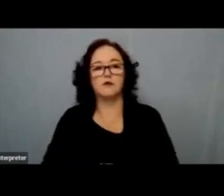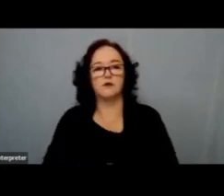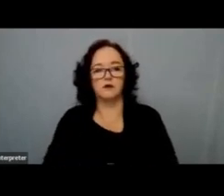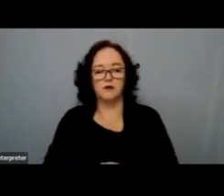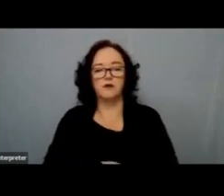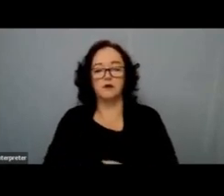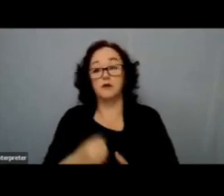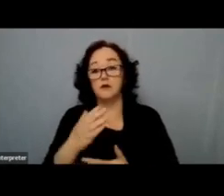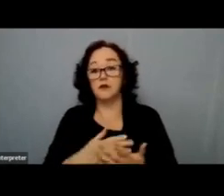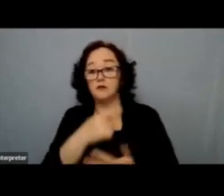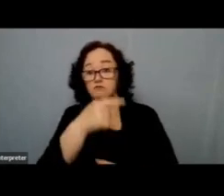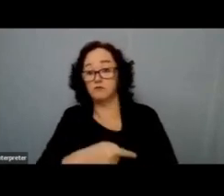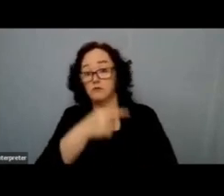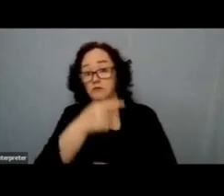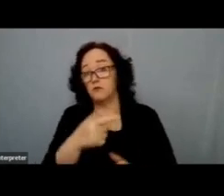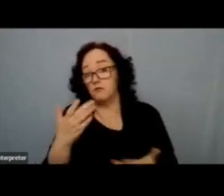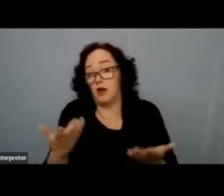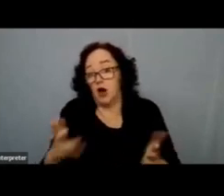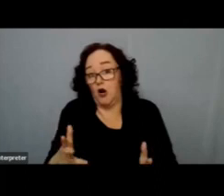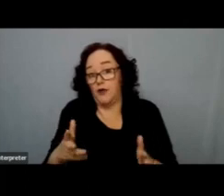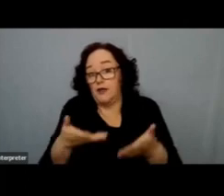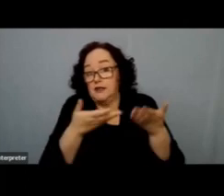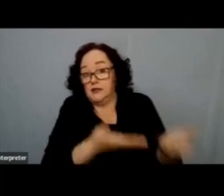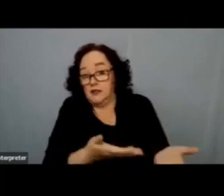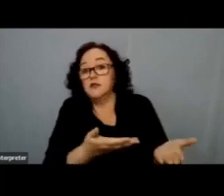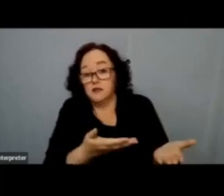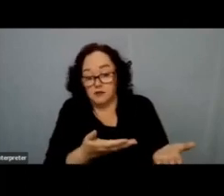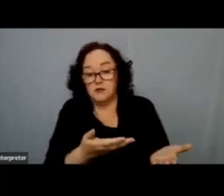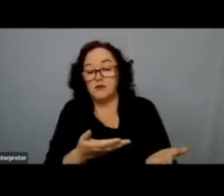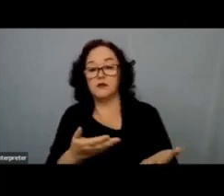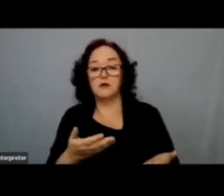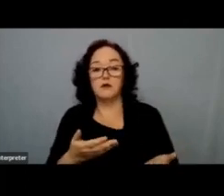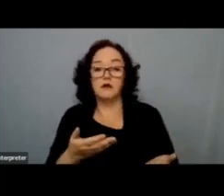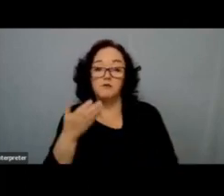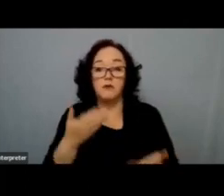things may already exist, and it could just be a matter of building upon what is already